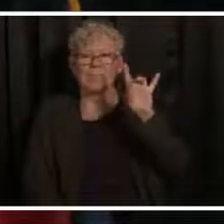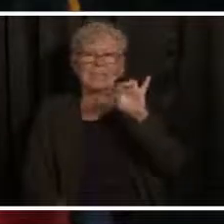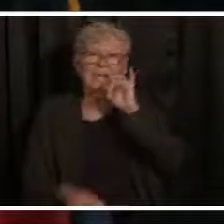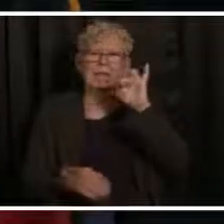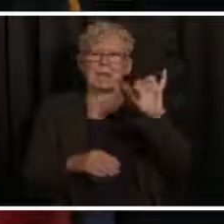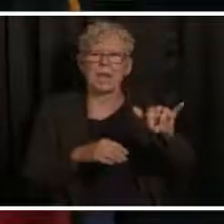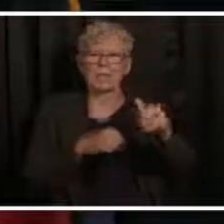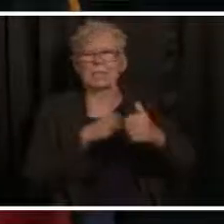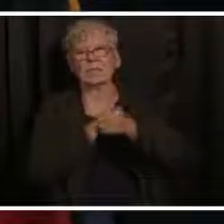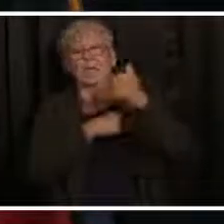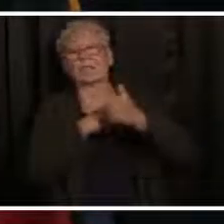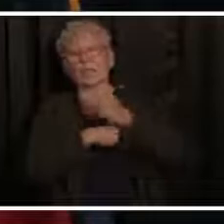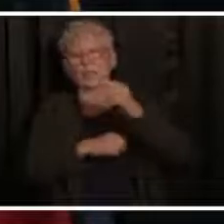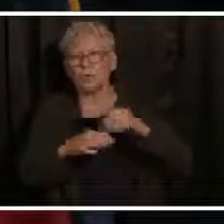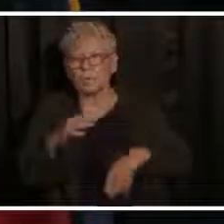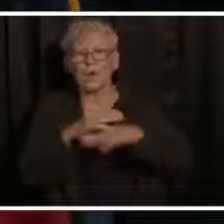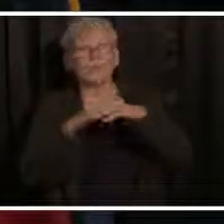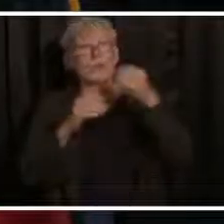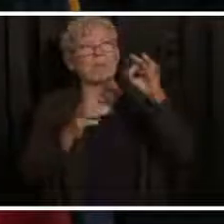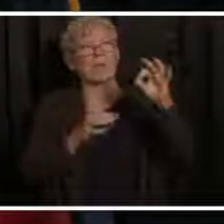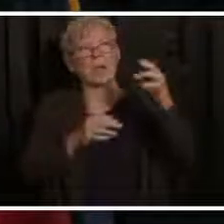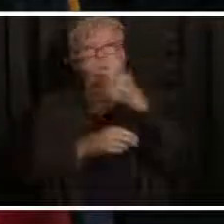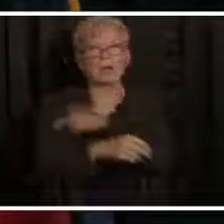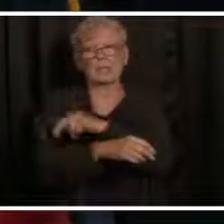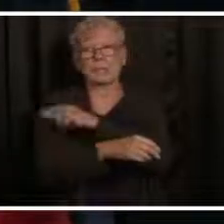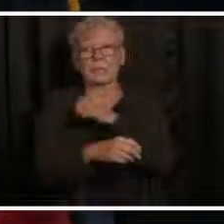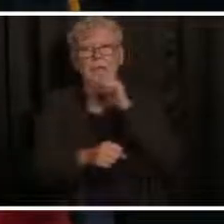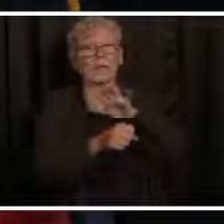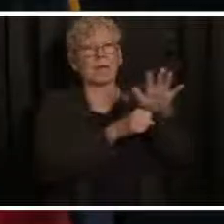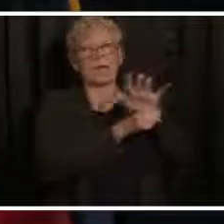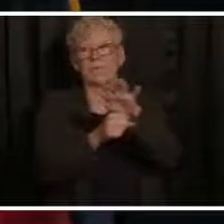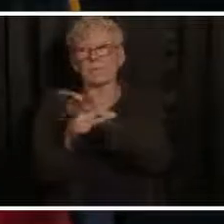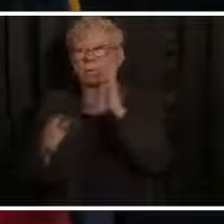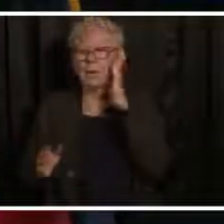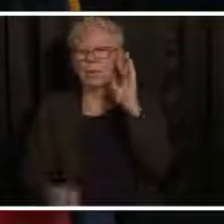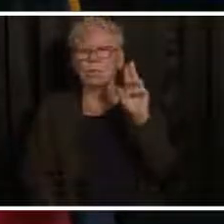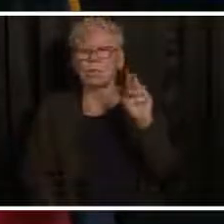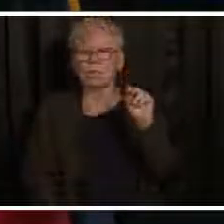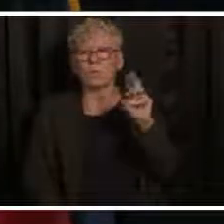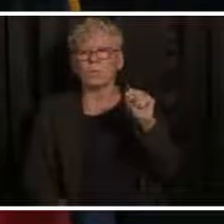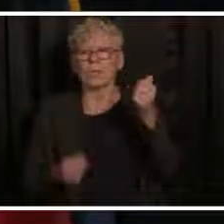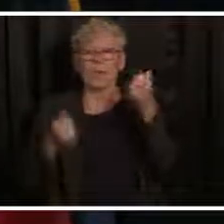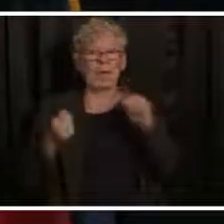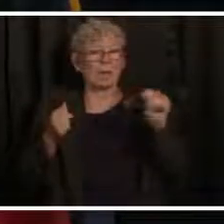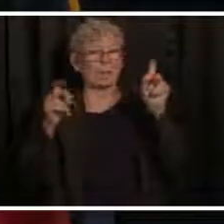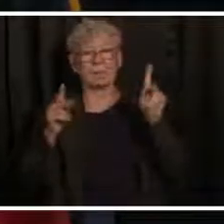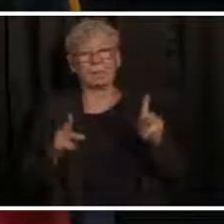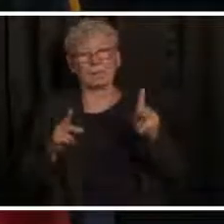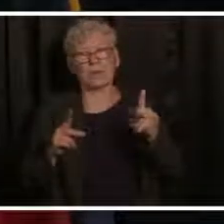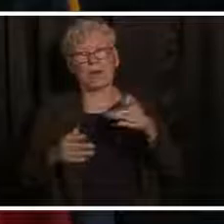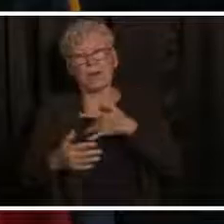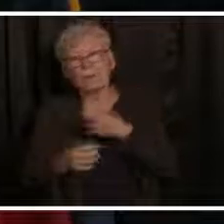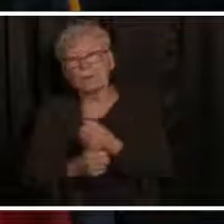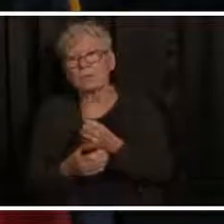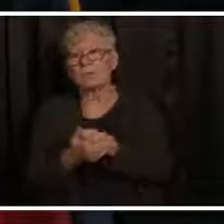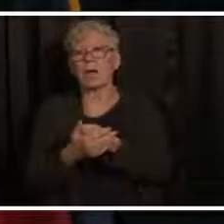our normal operational capacity to serve people and Coloradans who gets a heart attack or stroke or appendicitis or COVID